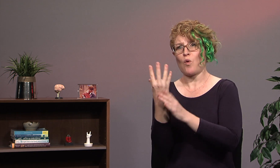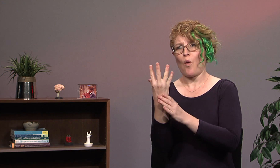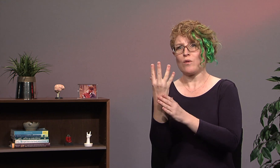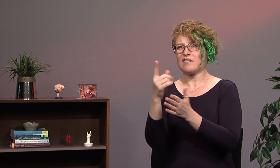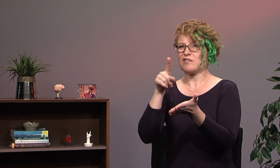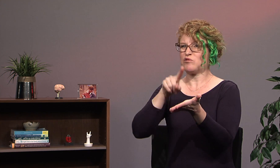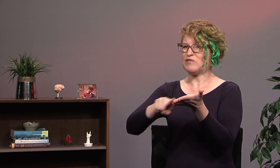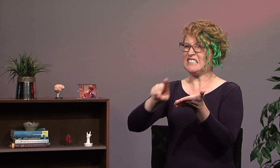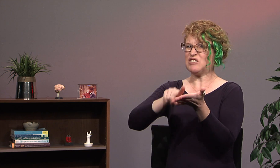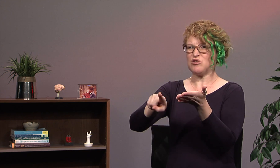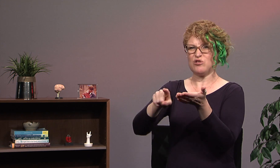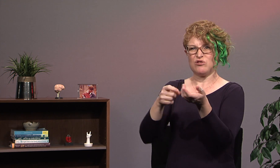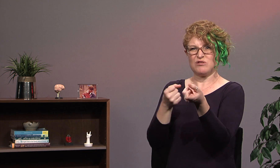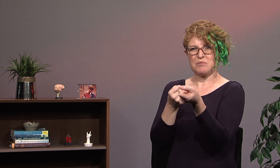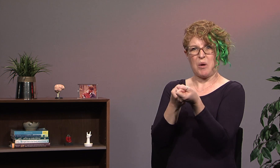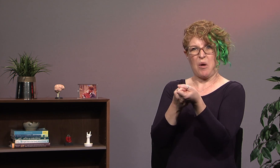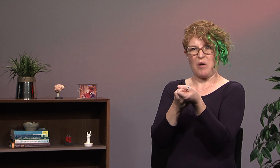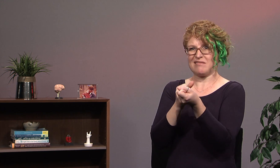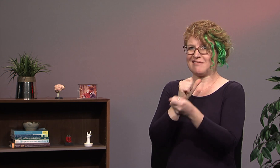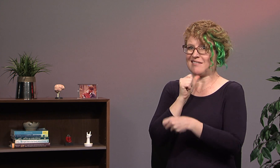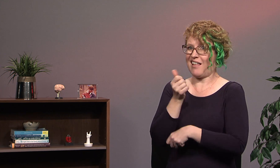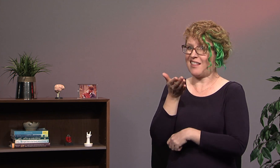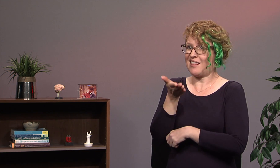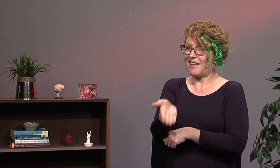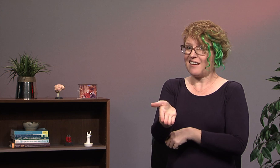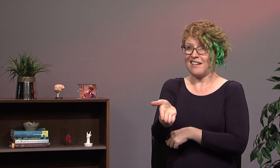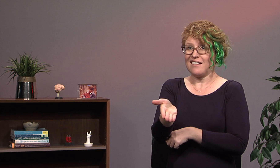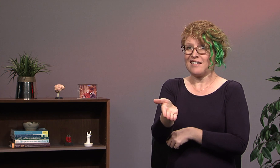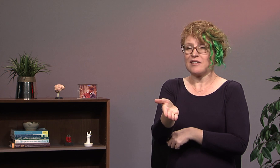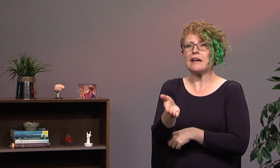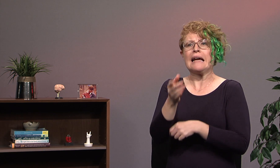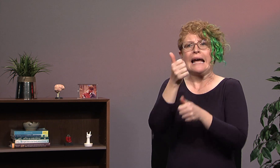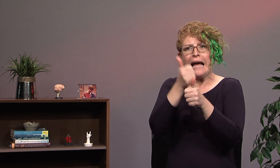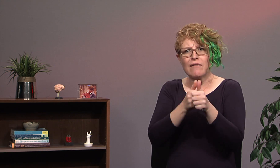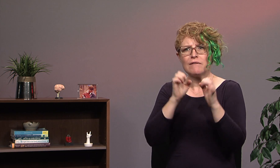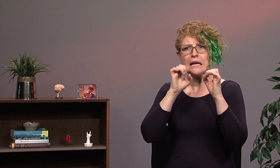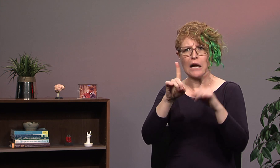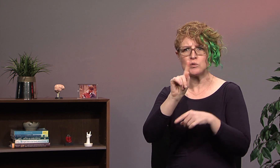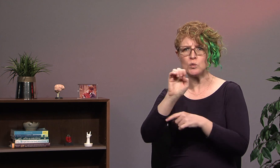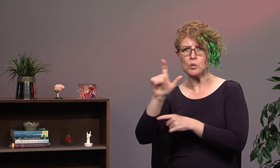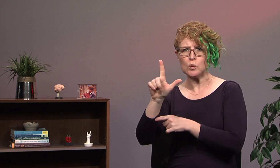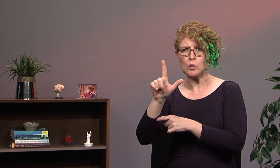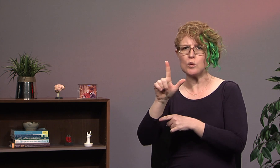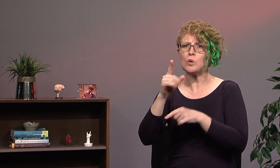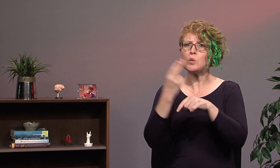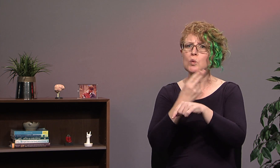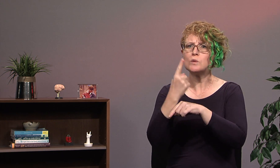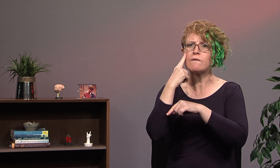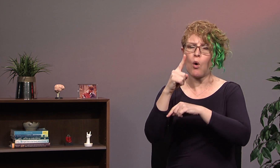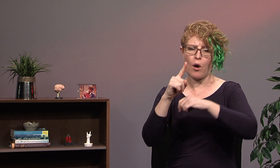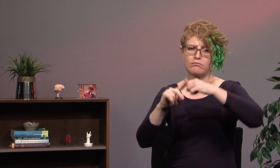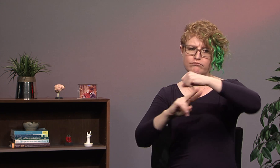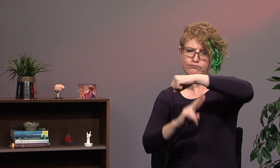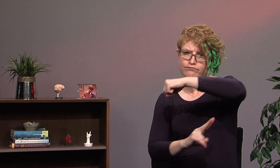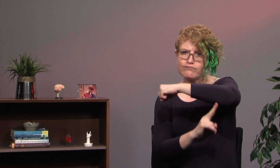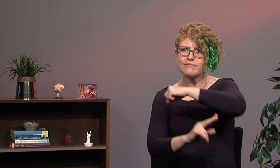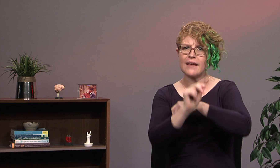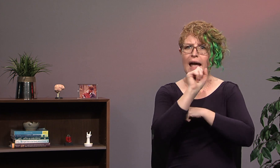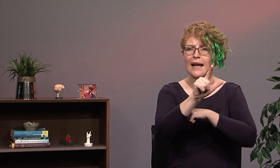with deaf children who have limited access to hearing spoken English, positive language development and academic outcomes have not been documented.